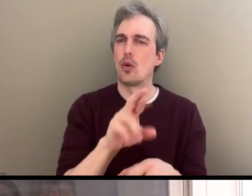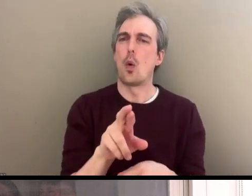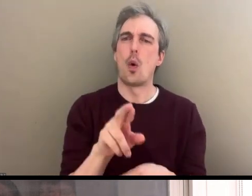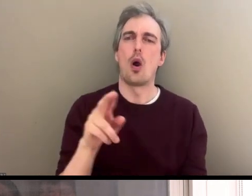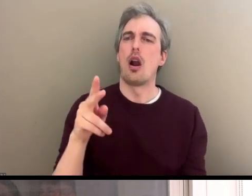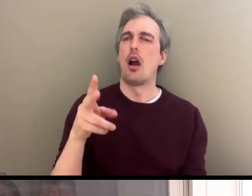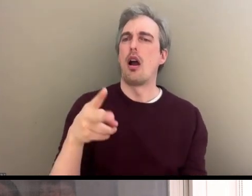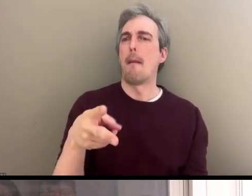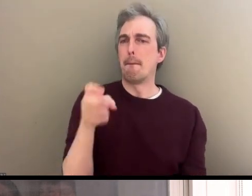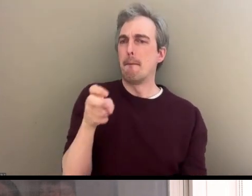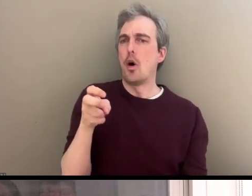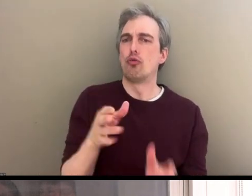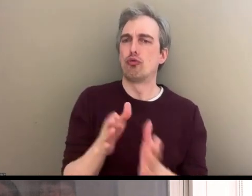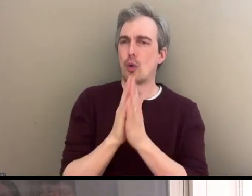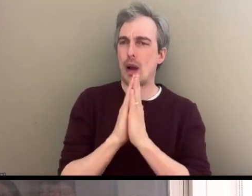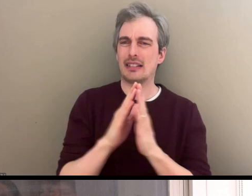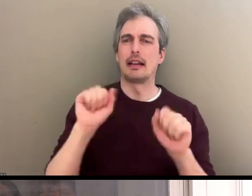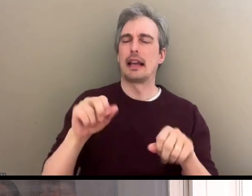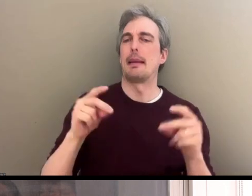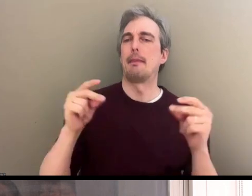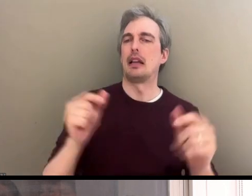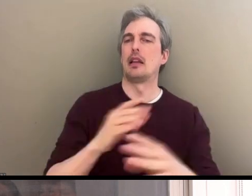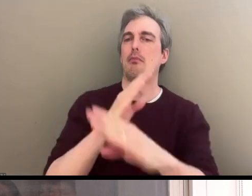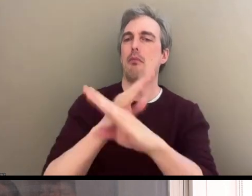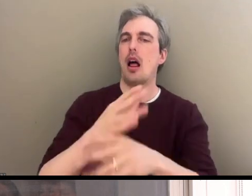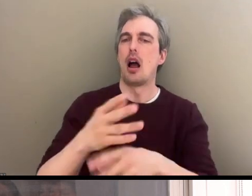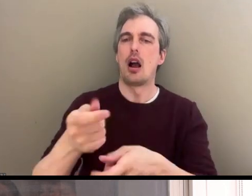block a pull request if the code is accessible and you write those things.